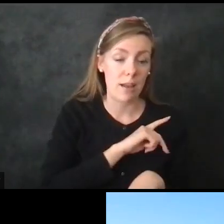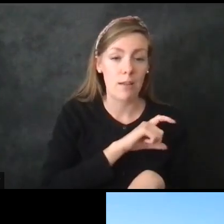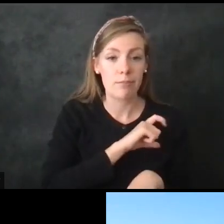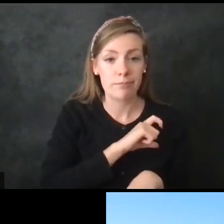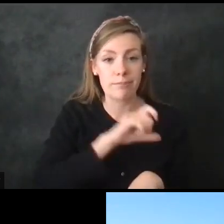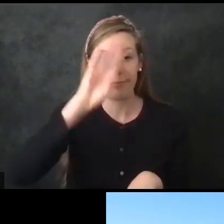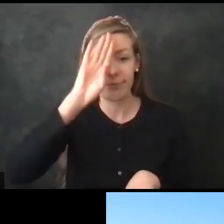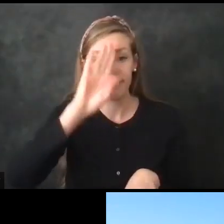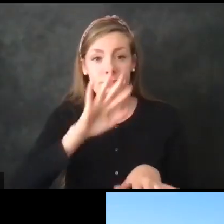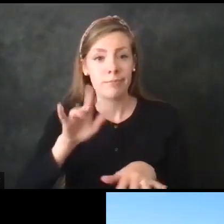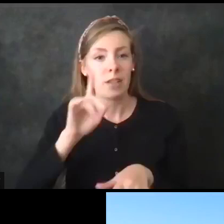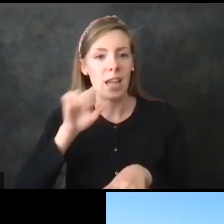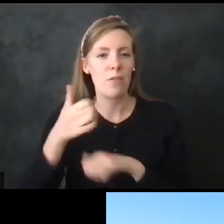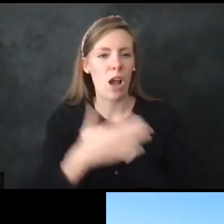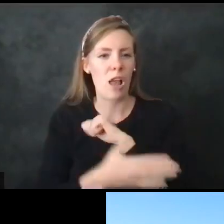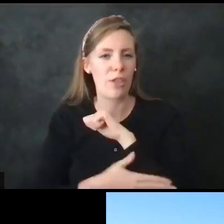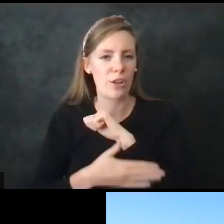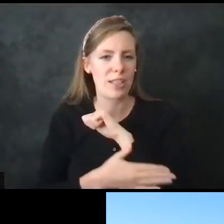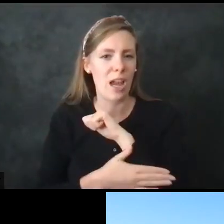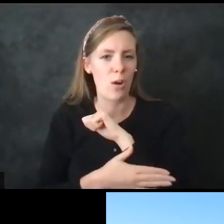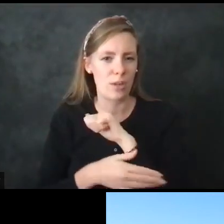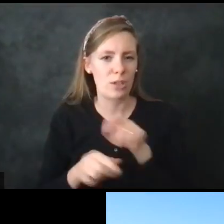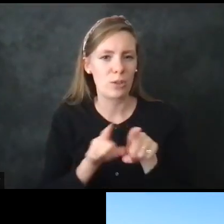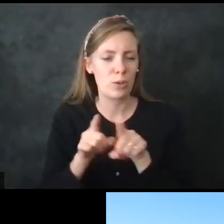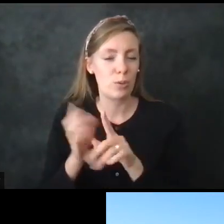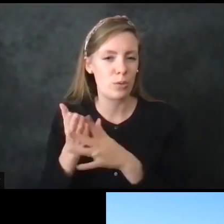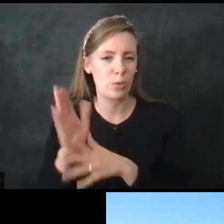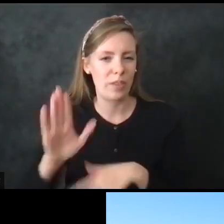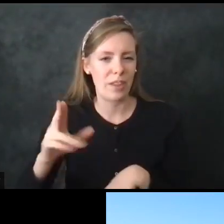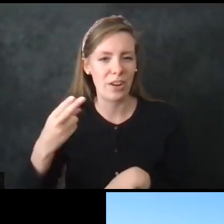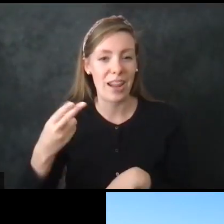Through an HR policy, I'd now like to turn it over to Dr.